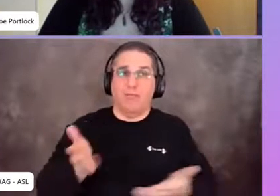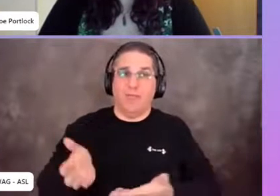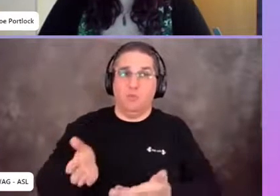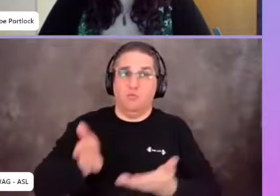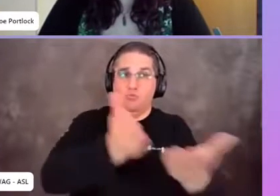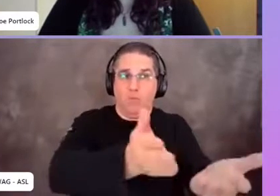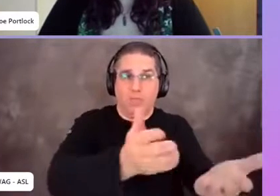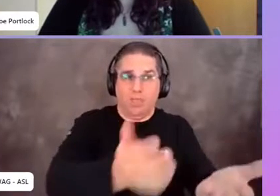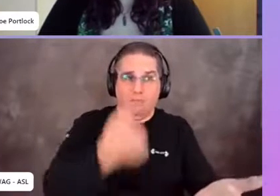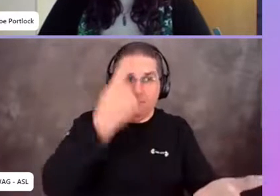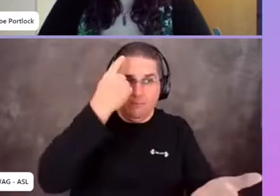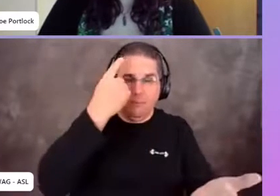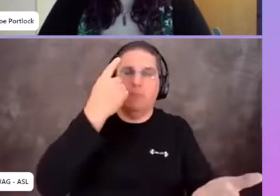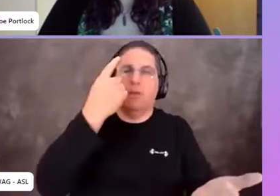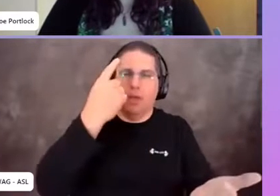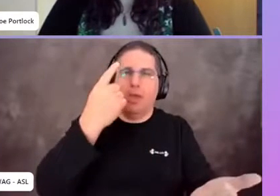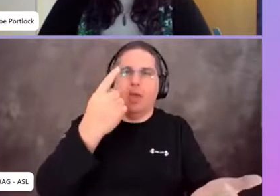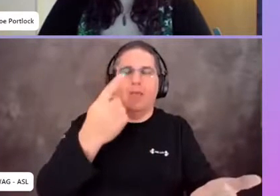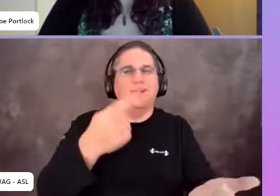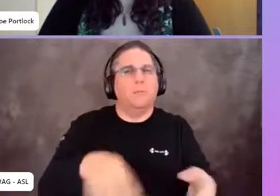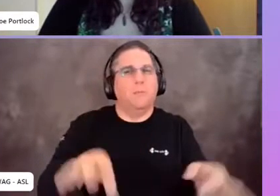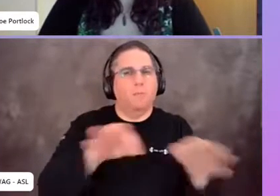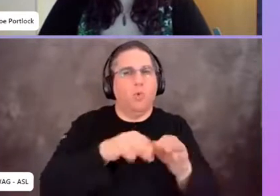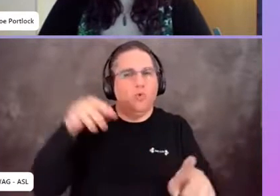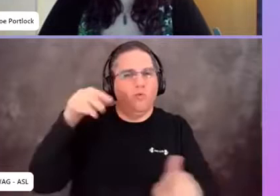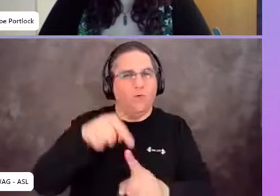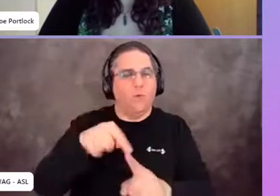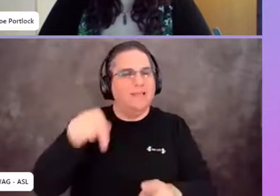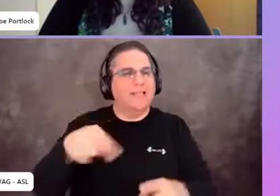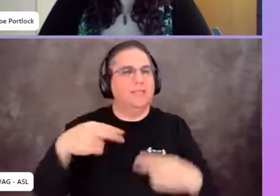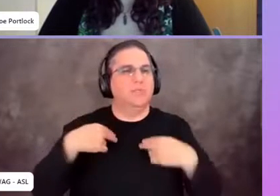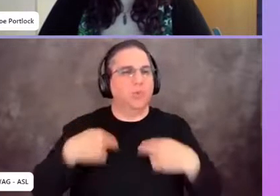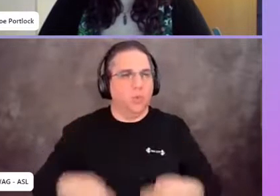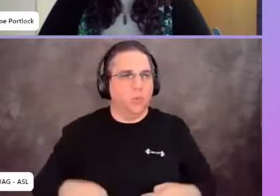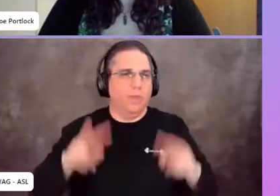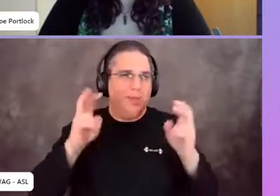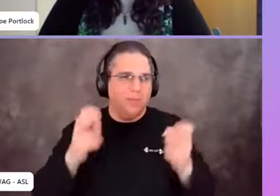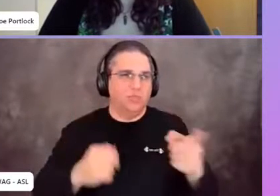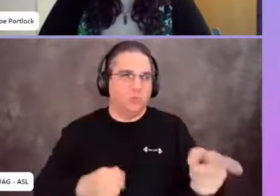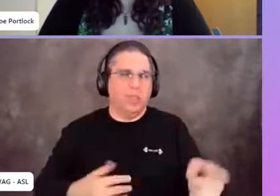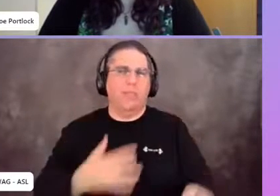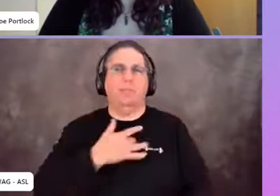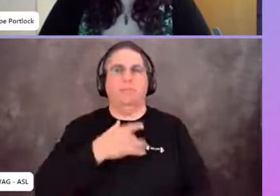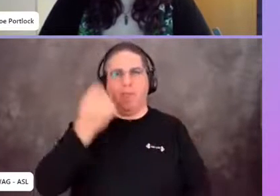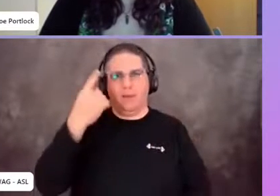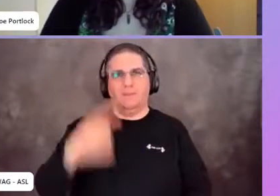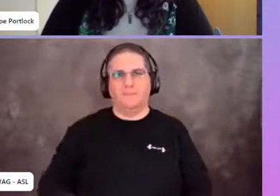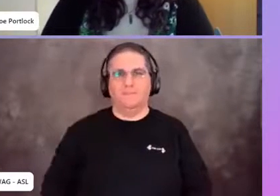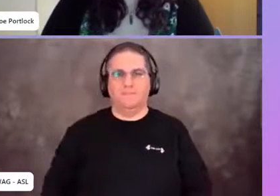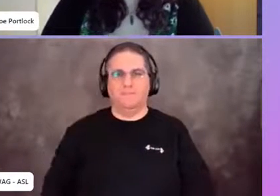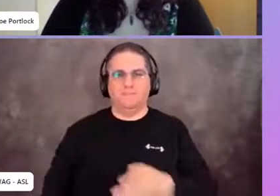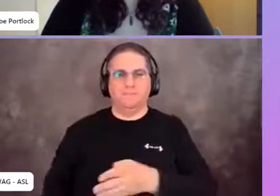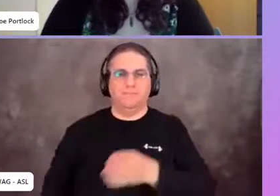important part that people are not aware about, and bringing that into the conversation is important.